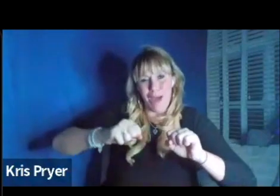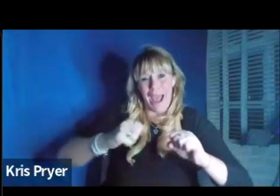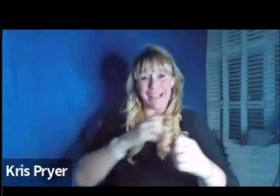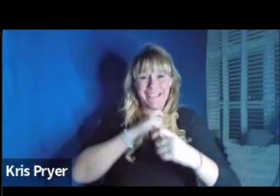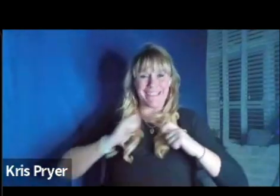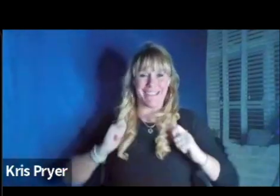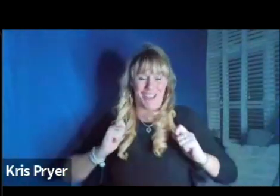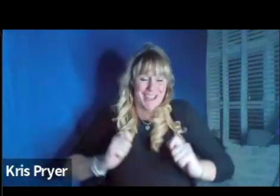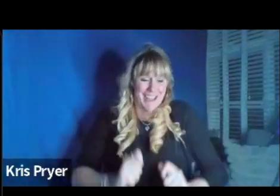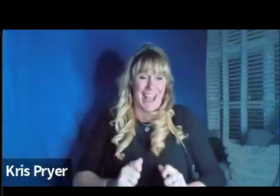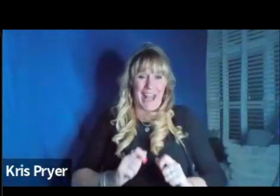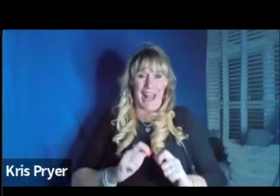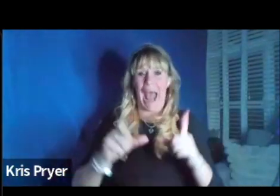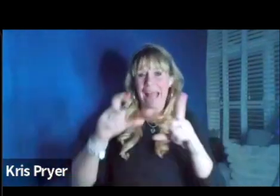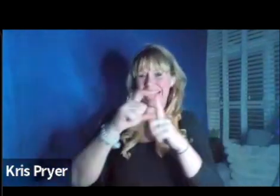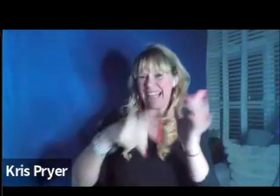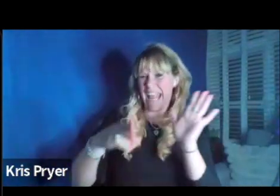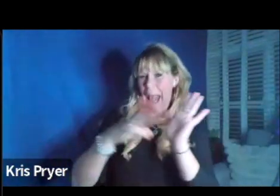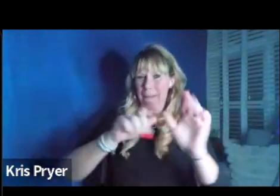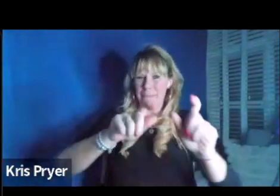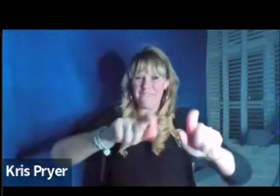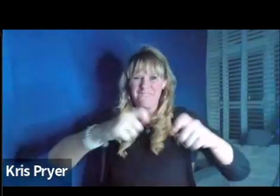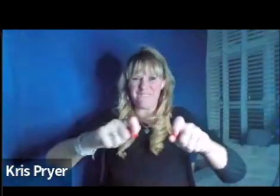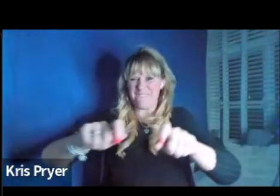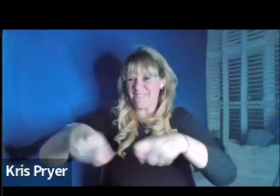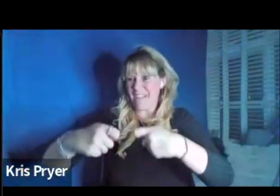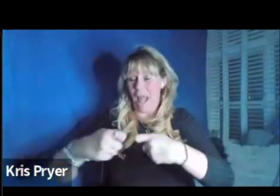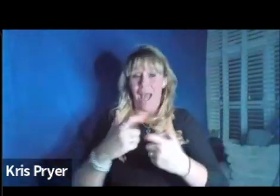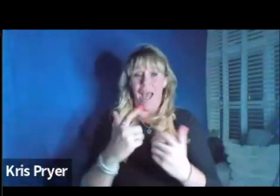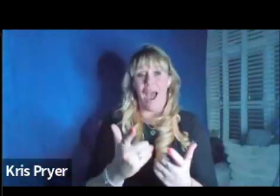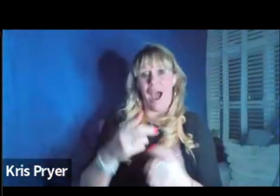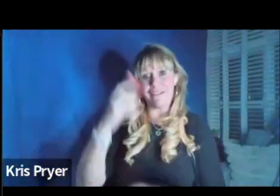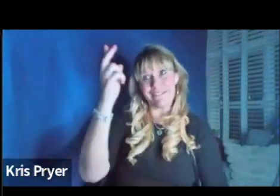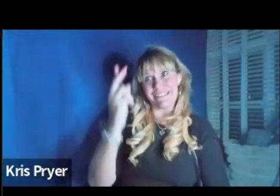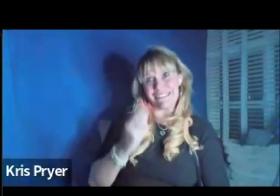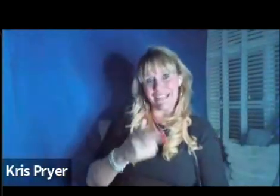When it comes to women I won't take pot luck